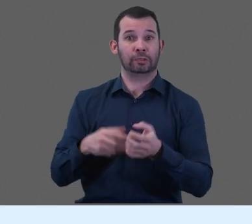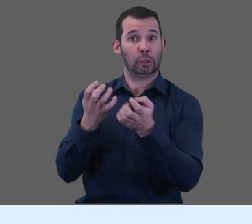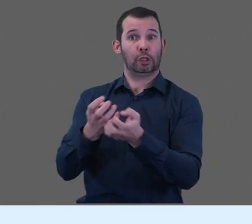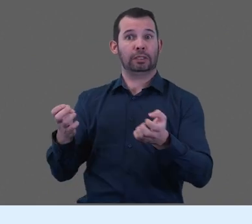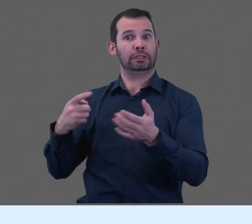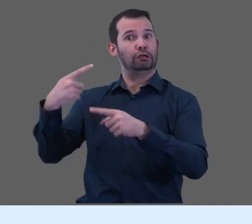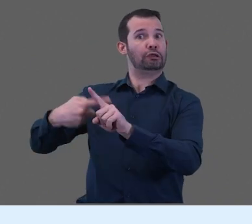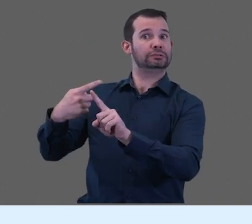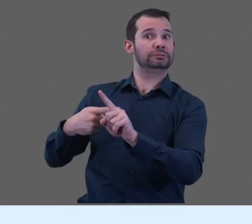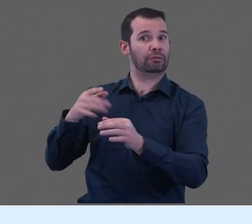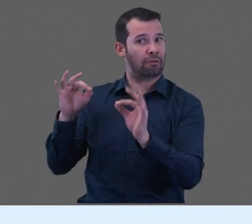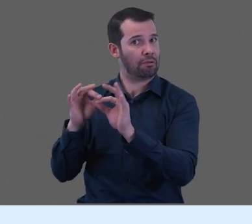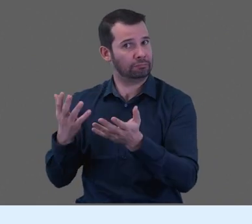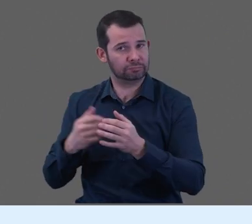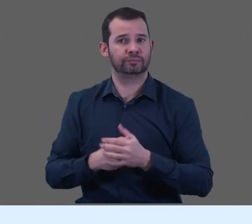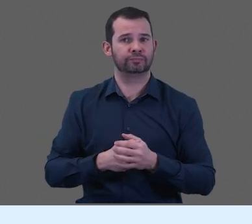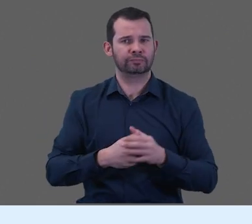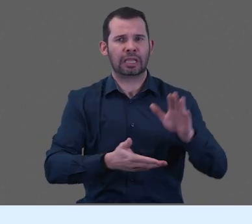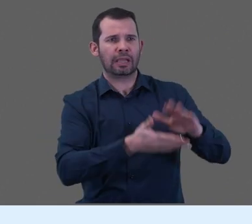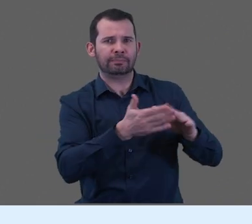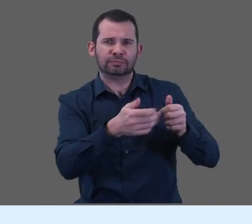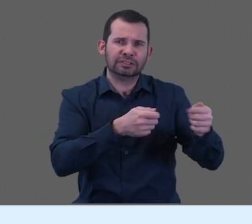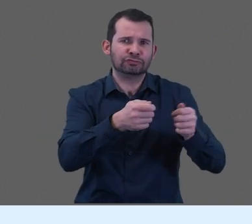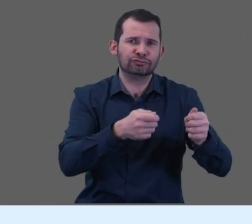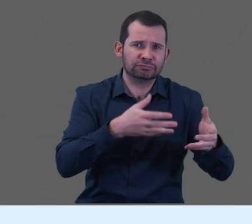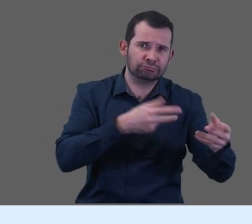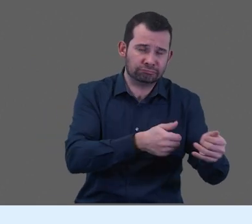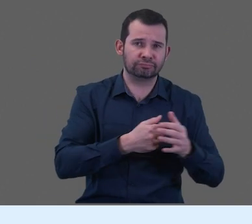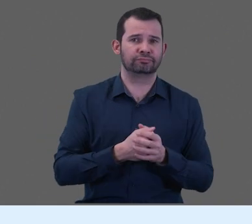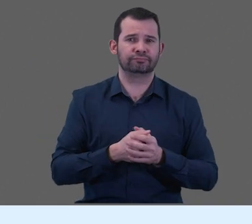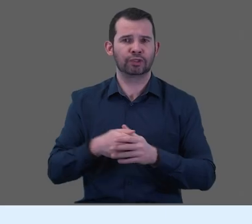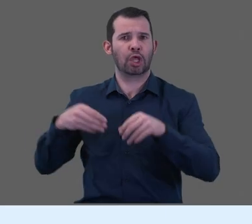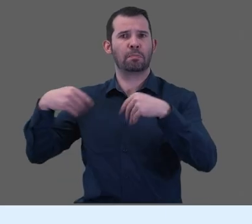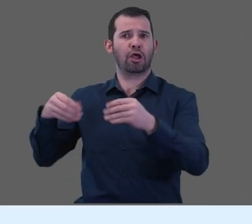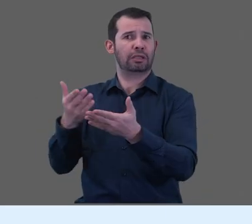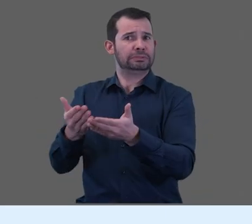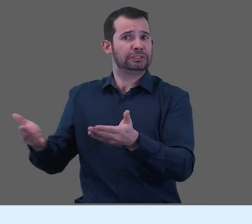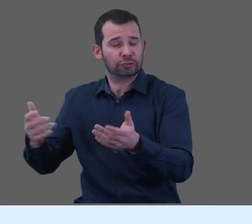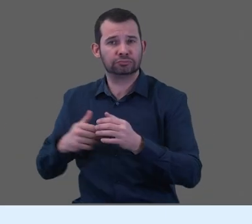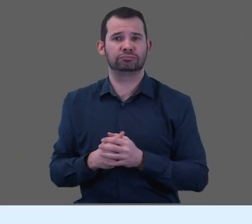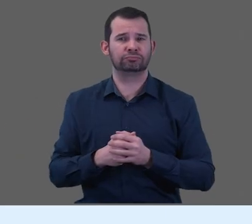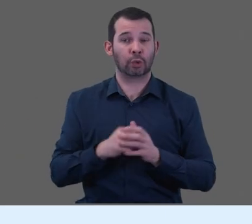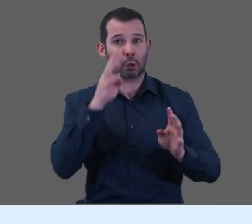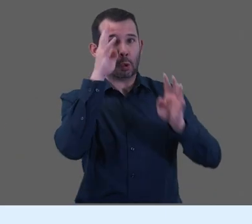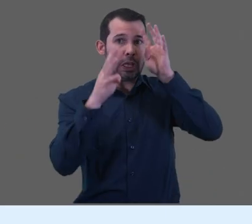For example, equipment rental costs, administration, marketing materials,